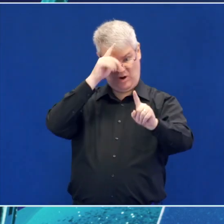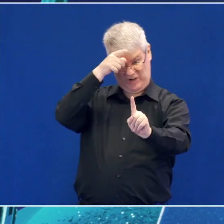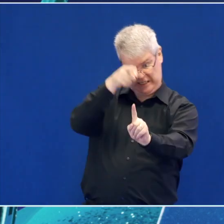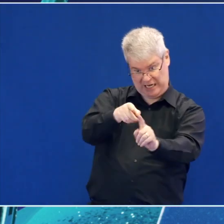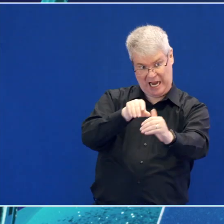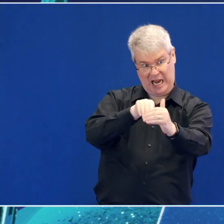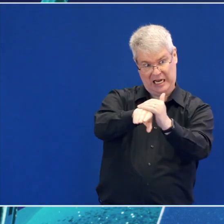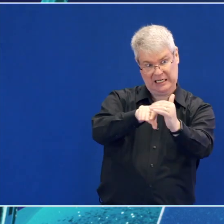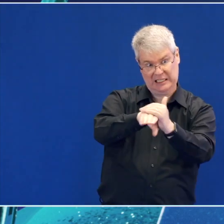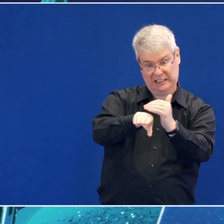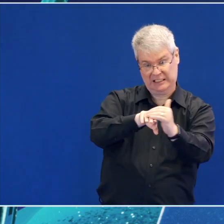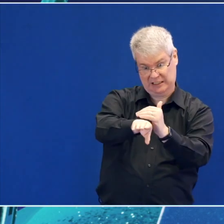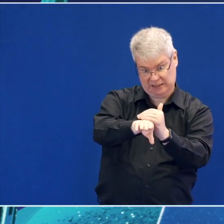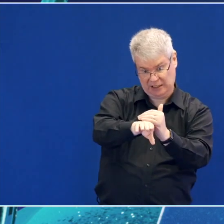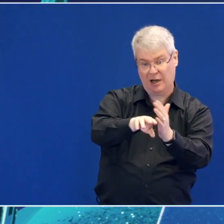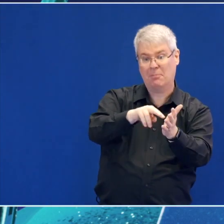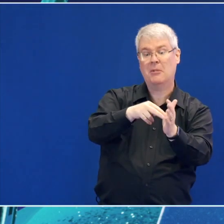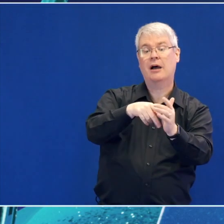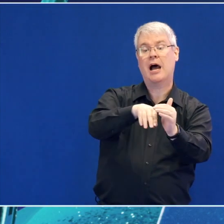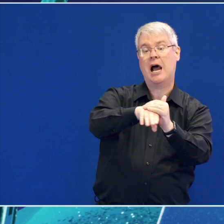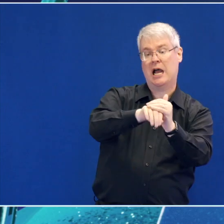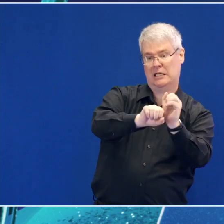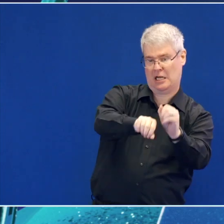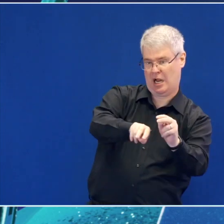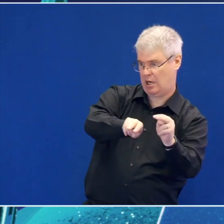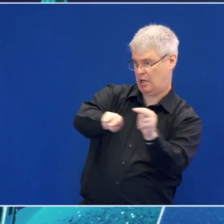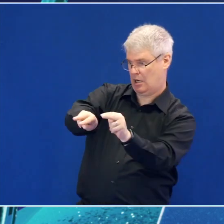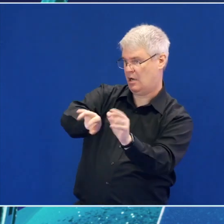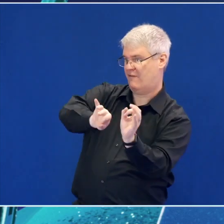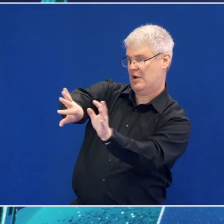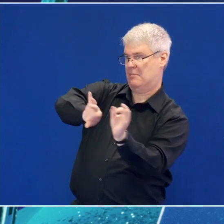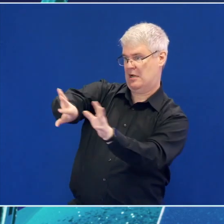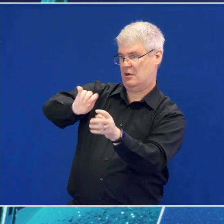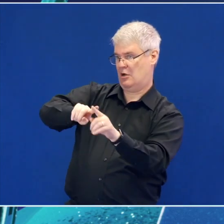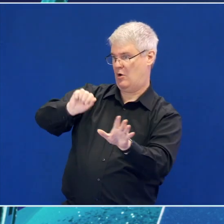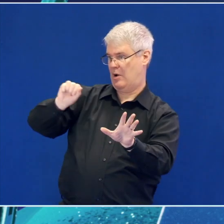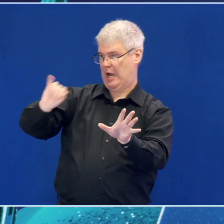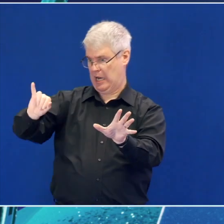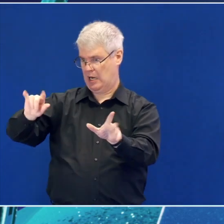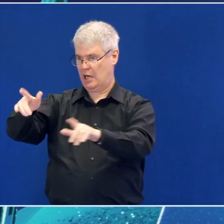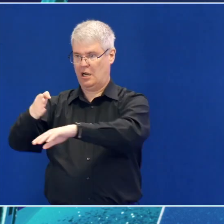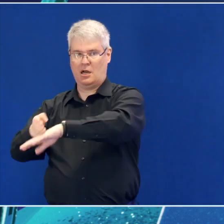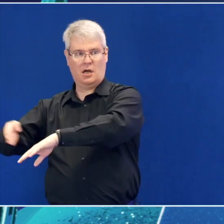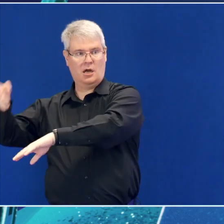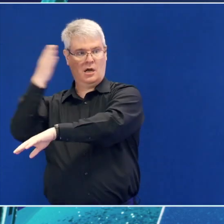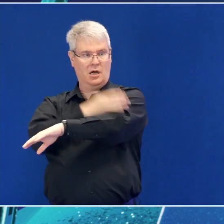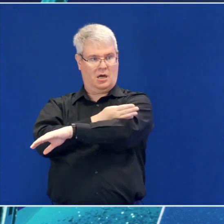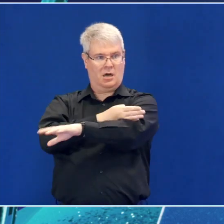to not only move us forward in sort of fast in all the innovative areas, but to do that in a way